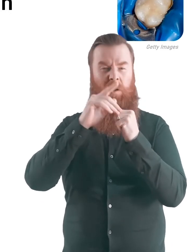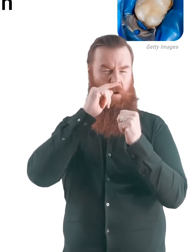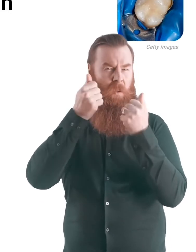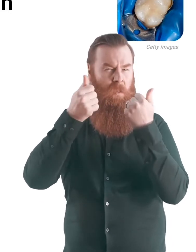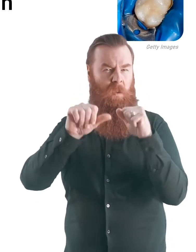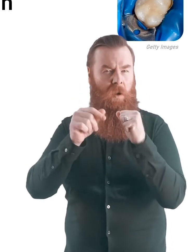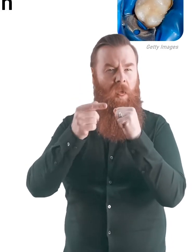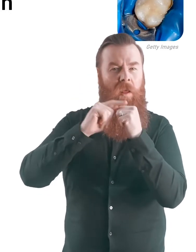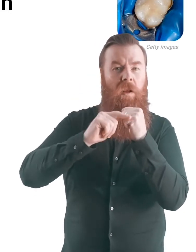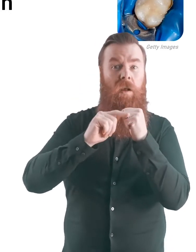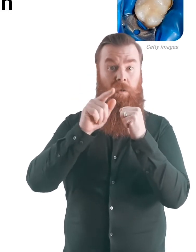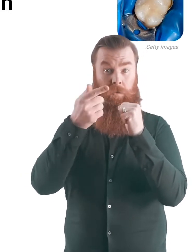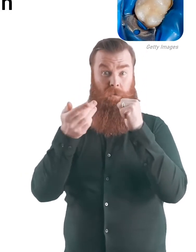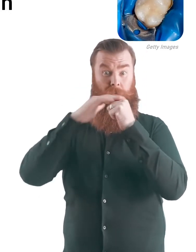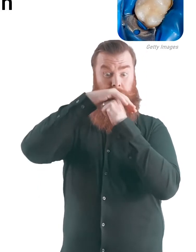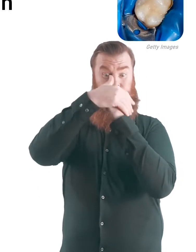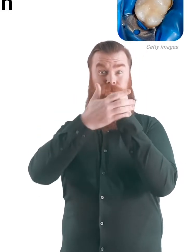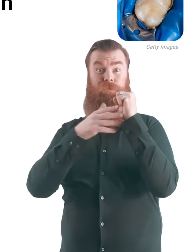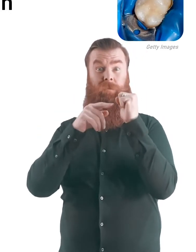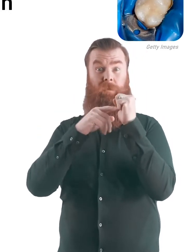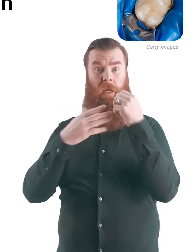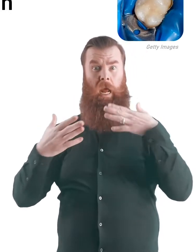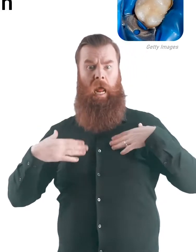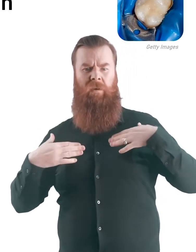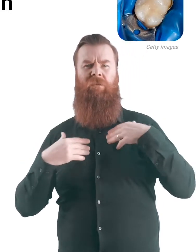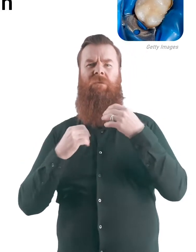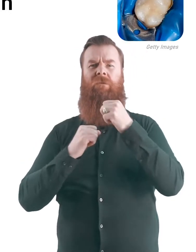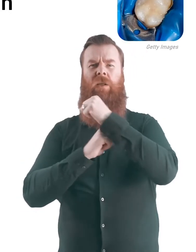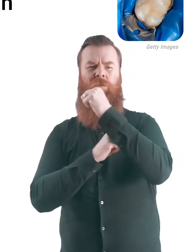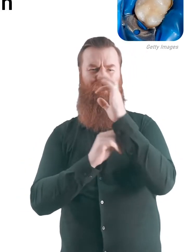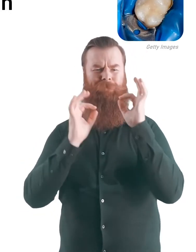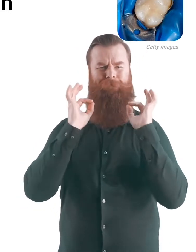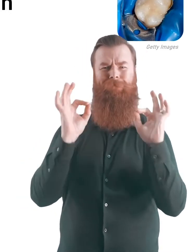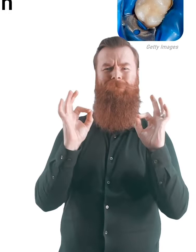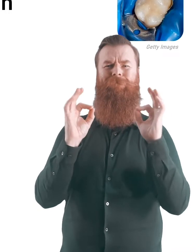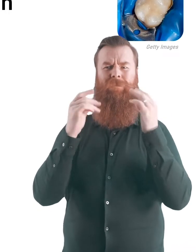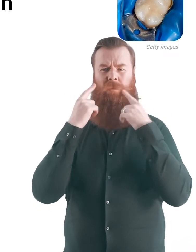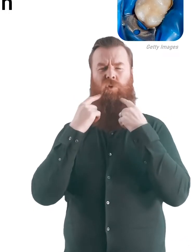Teeth with more healthy tooth structure are stronger.